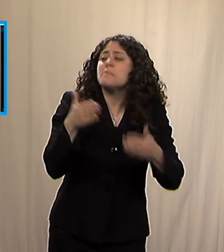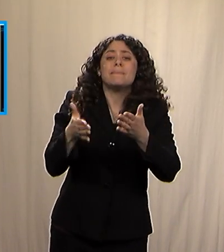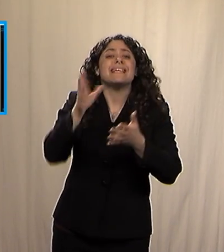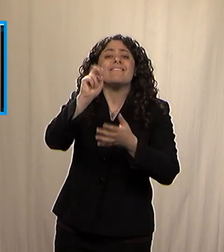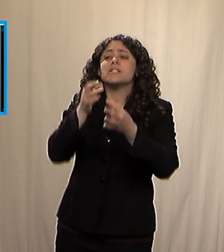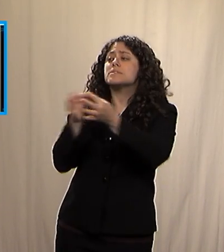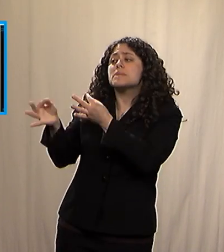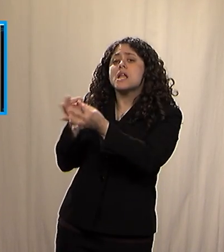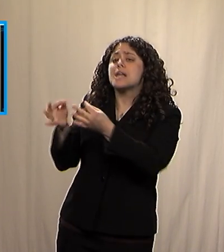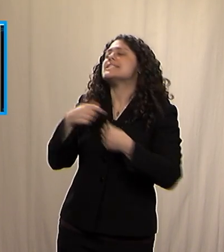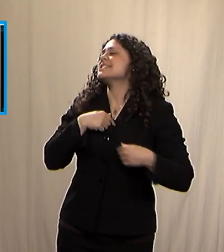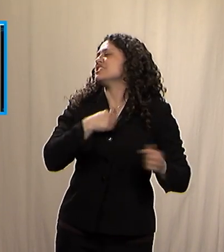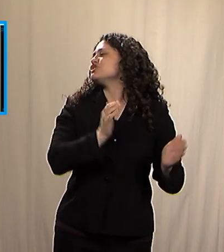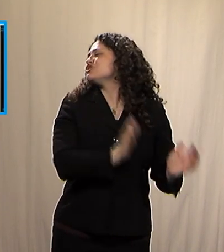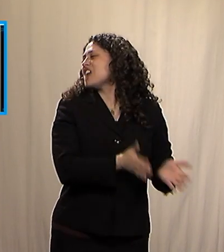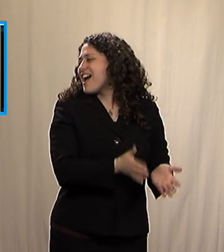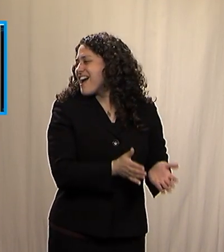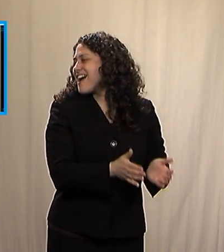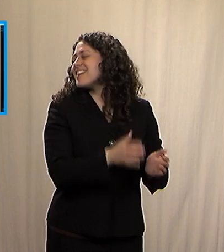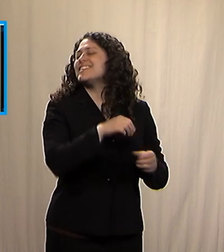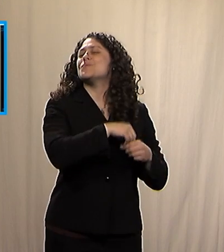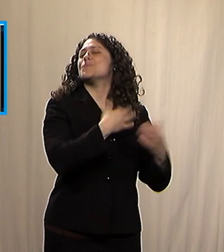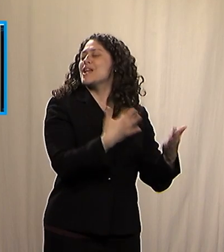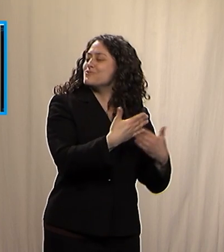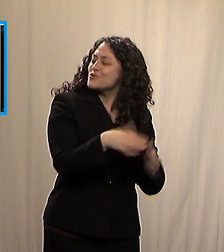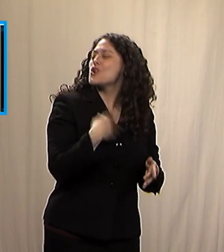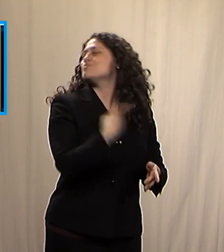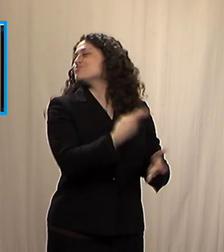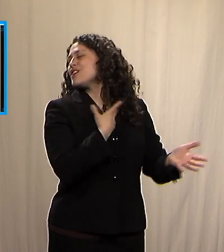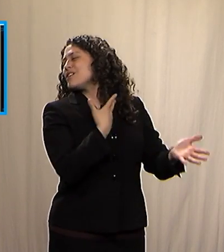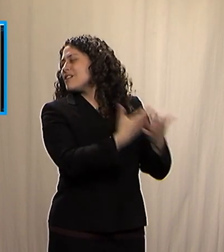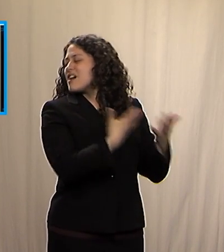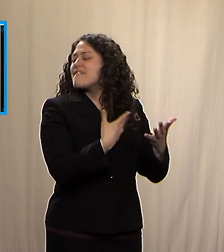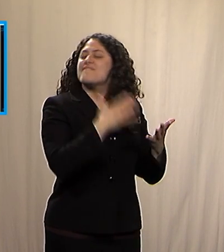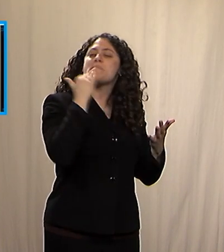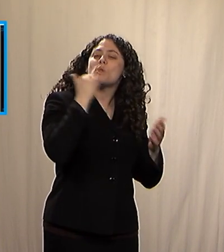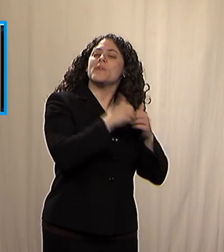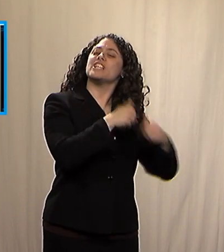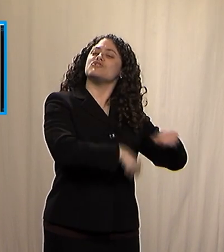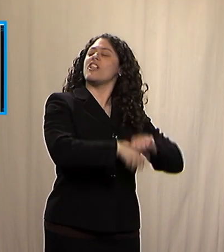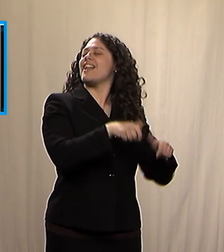Getting familiar with each other's languages. Telling people what we're doing basically.